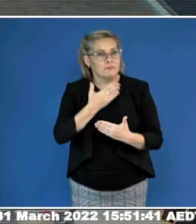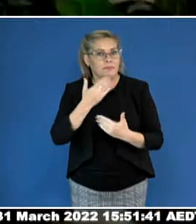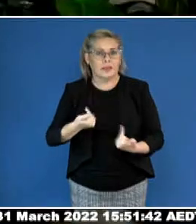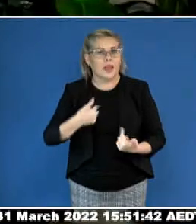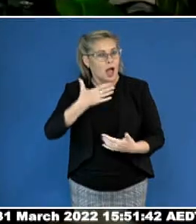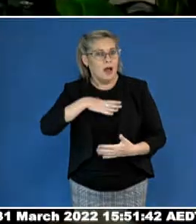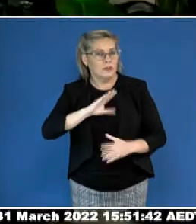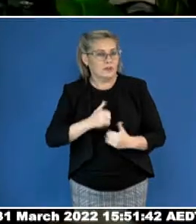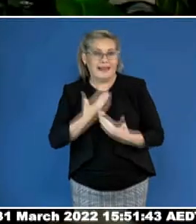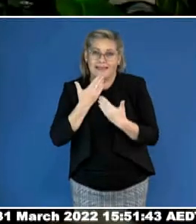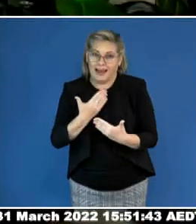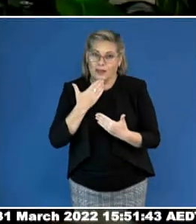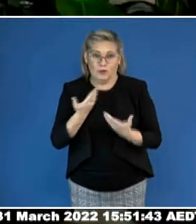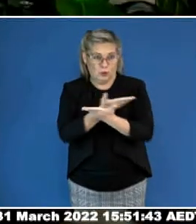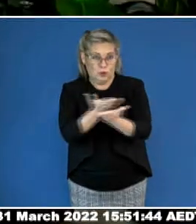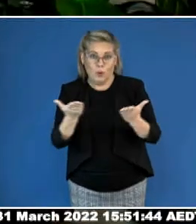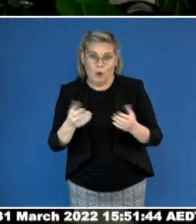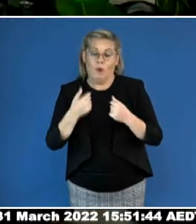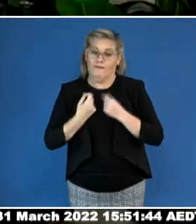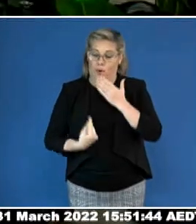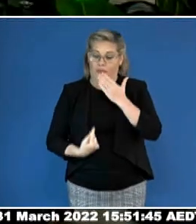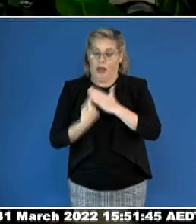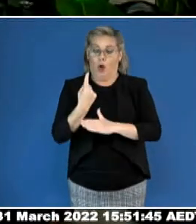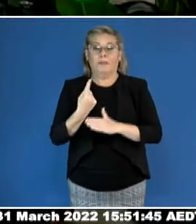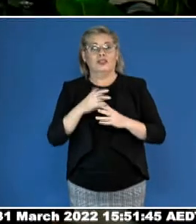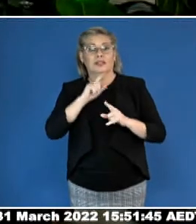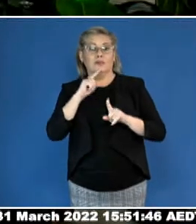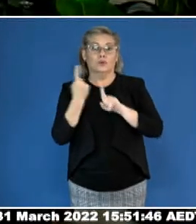opportunity to talk today on the experiences of autistic girls, women and gender diverse